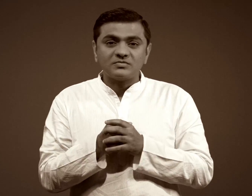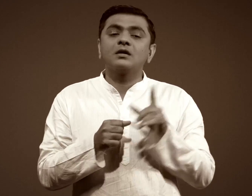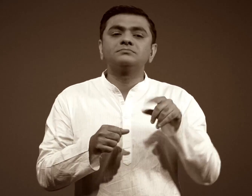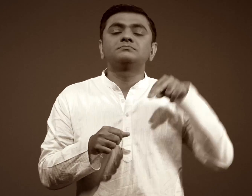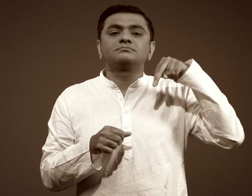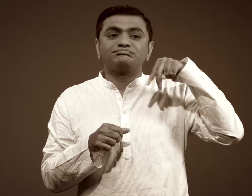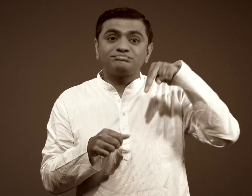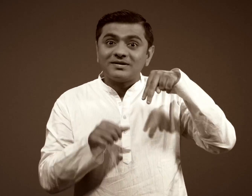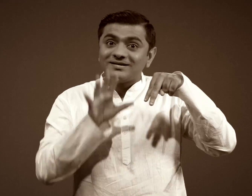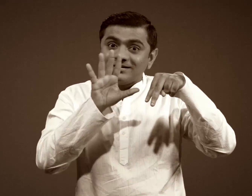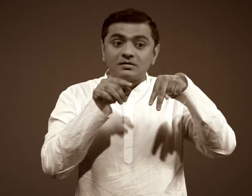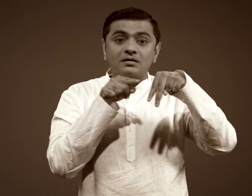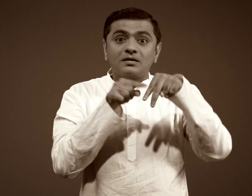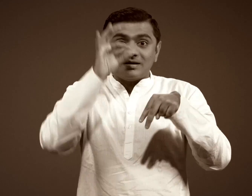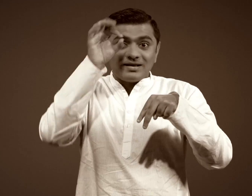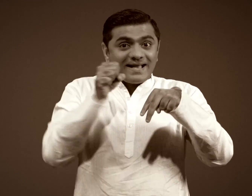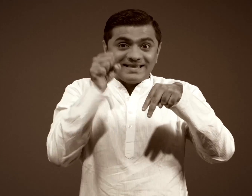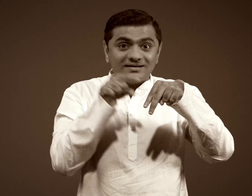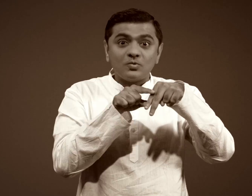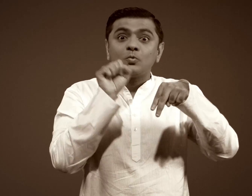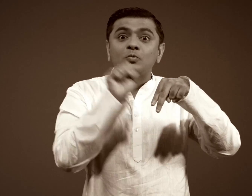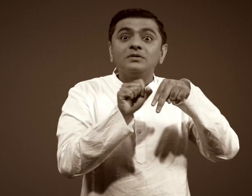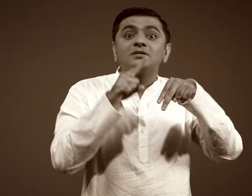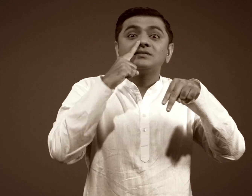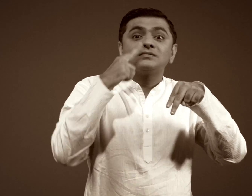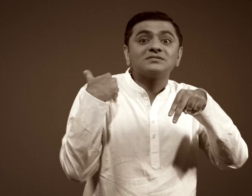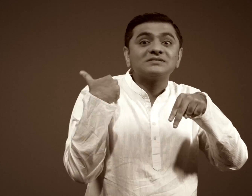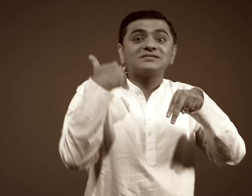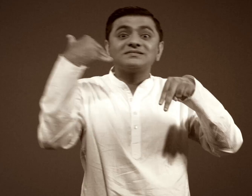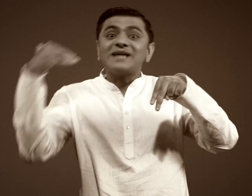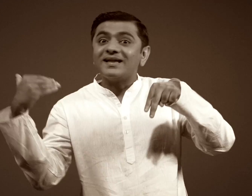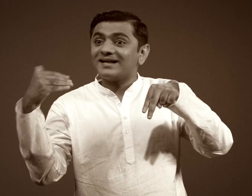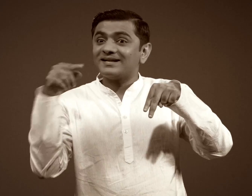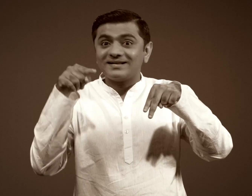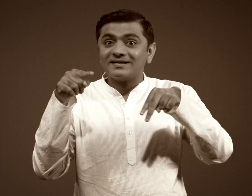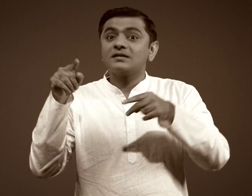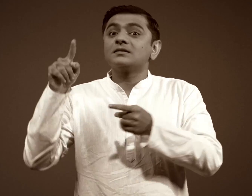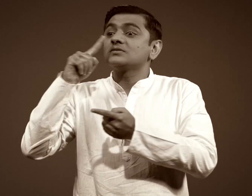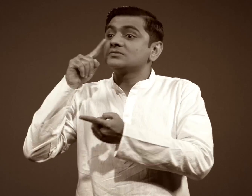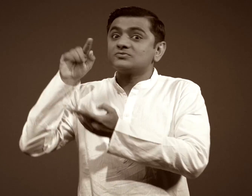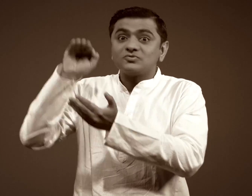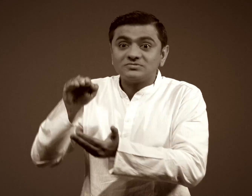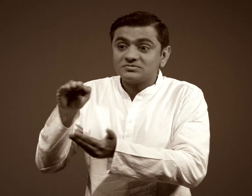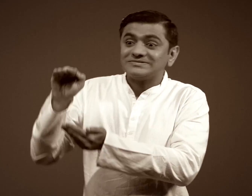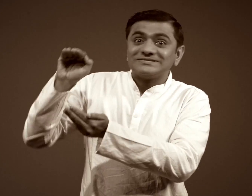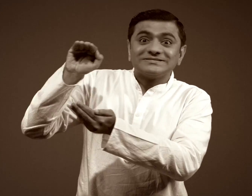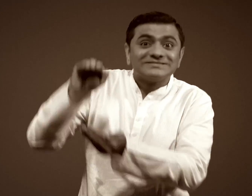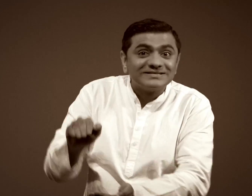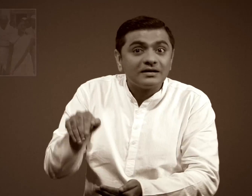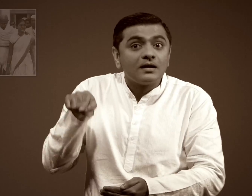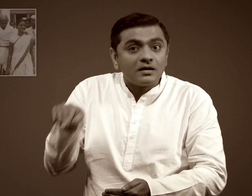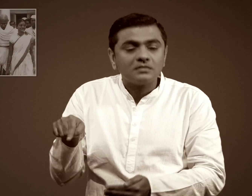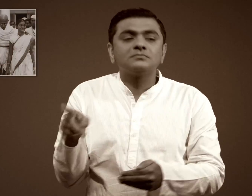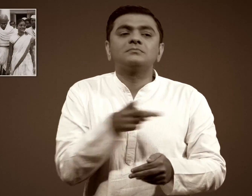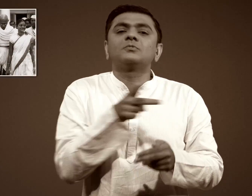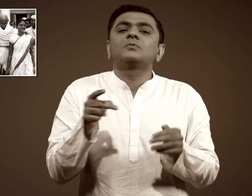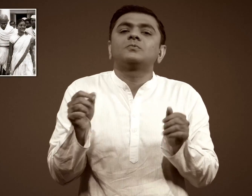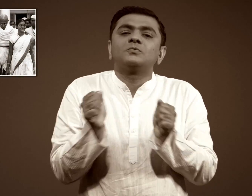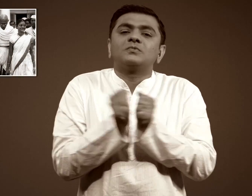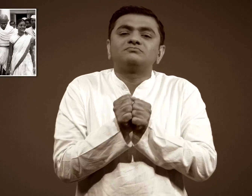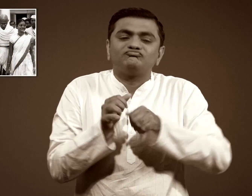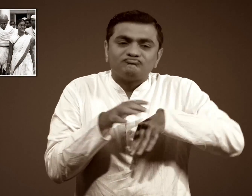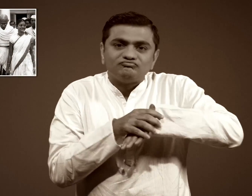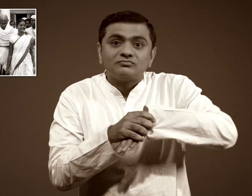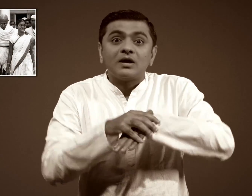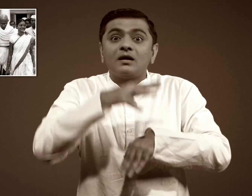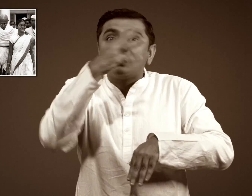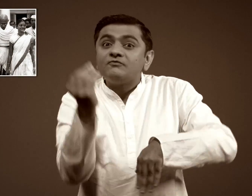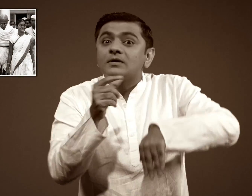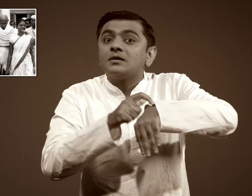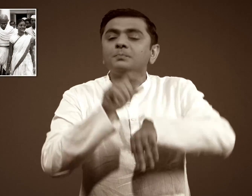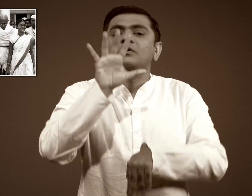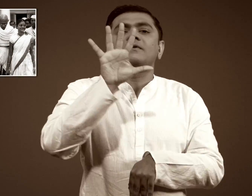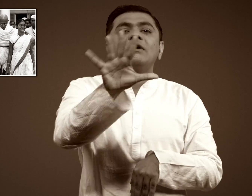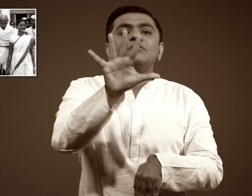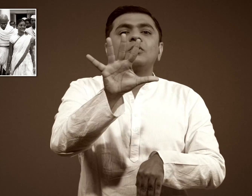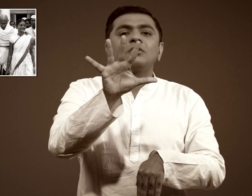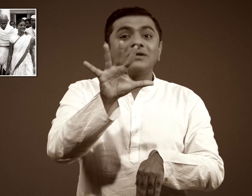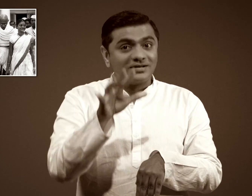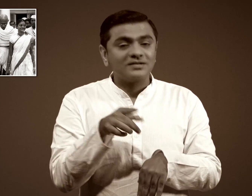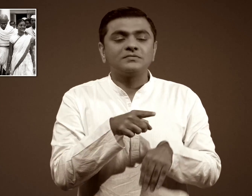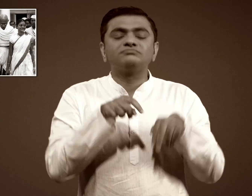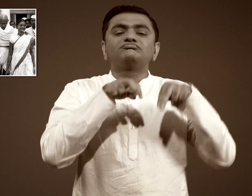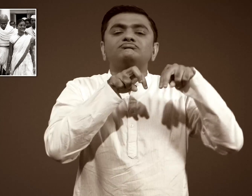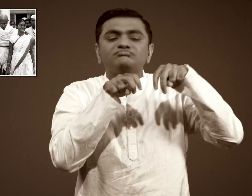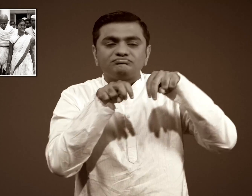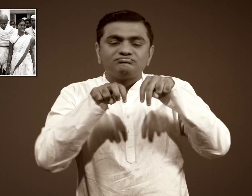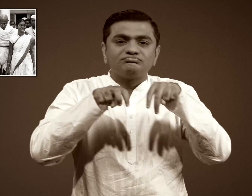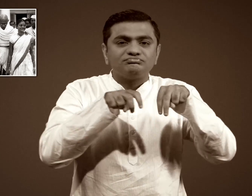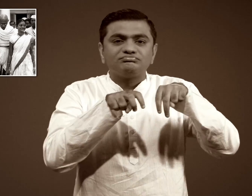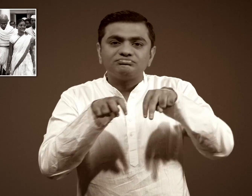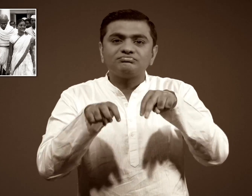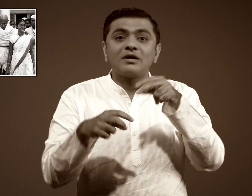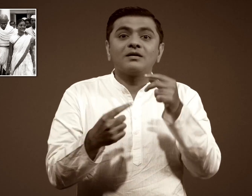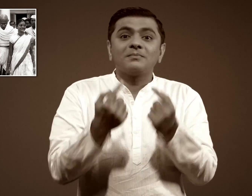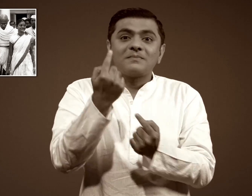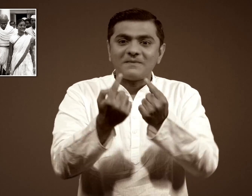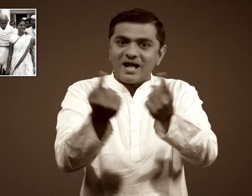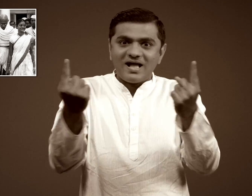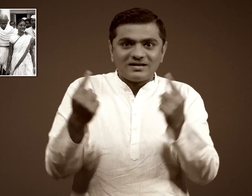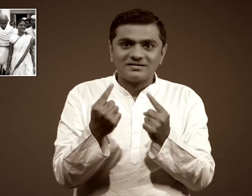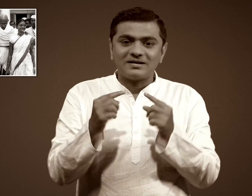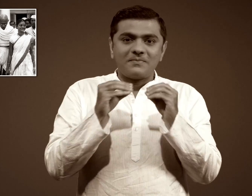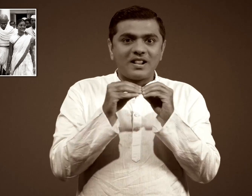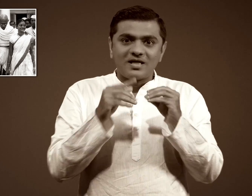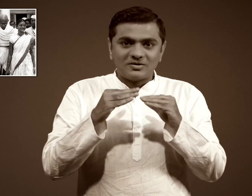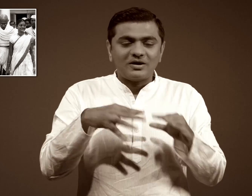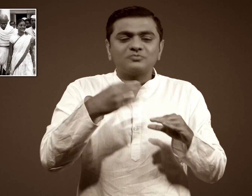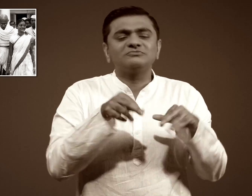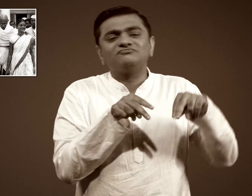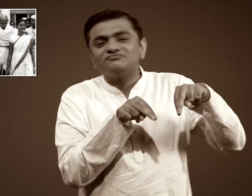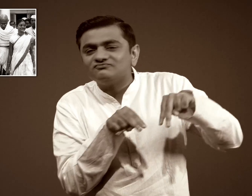At About 5pm he was being helped to walk across the gardens of Birla House to a meeting by his great nieces.